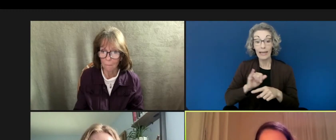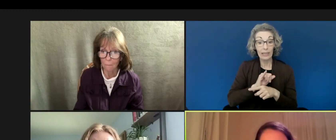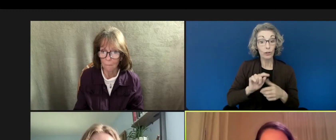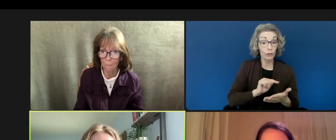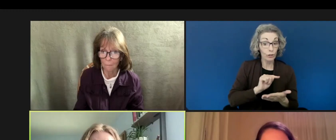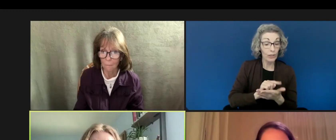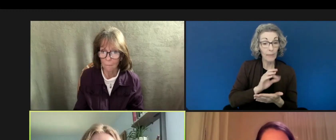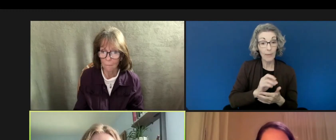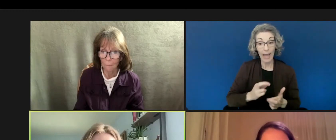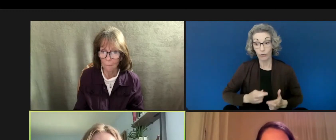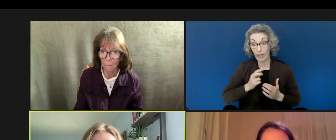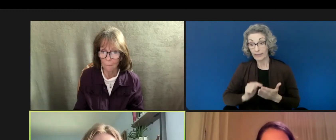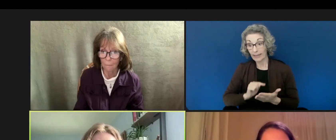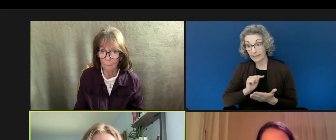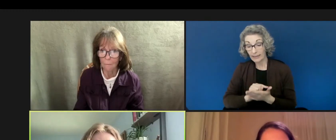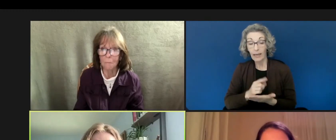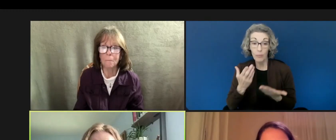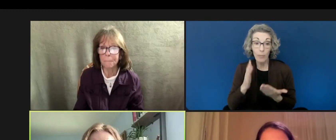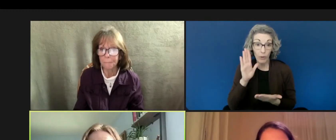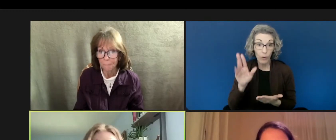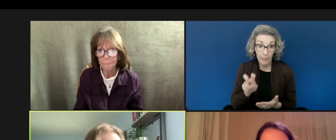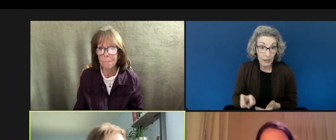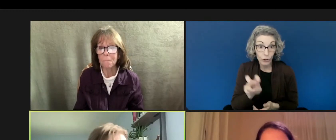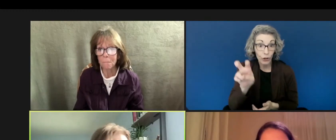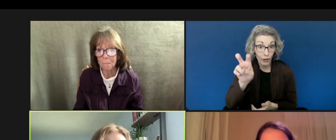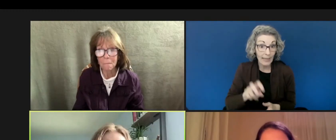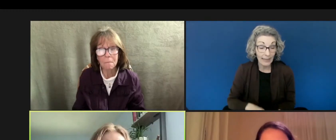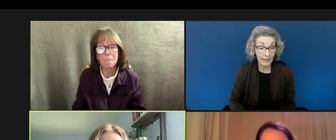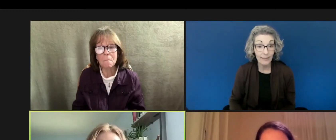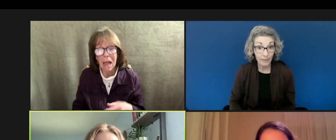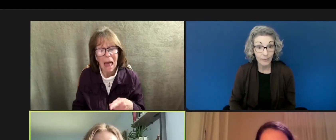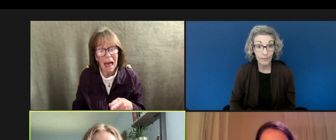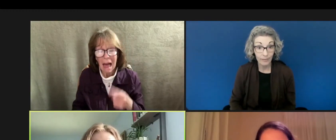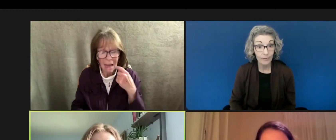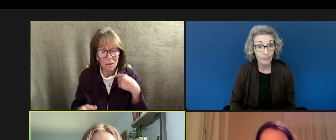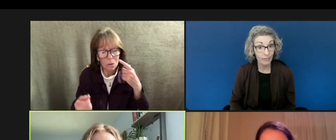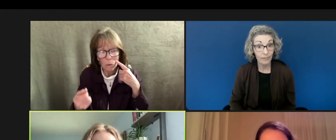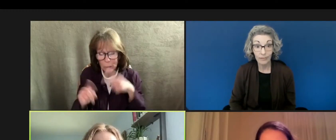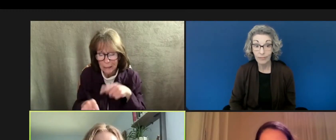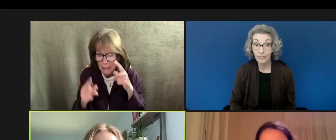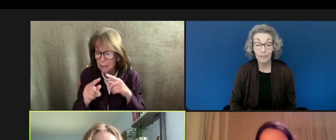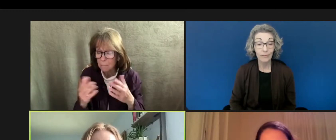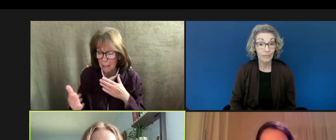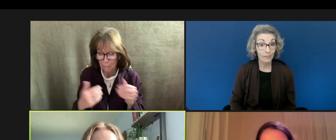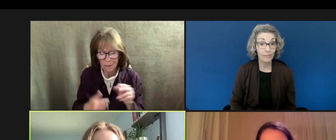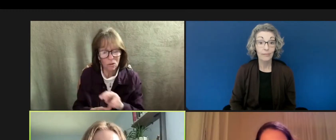Yeah, I think it will be a journey. And folks are saying, the comments that have come in,